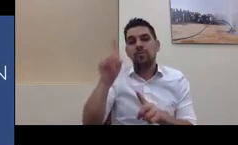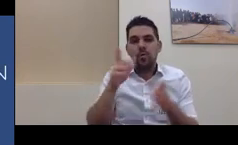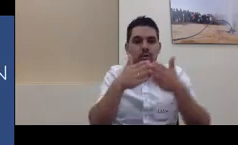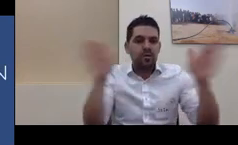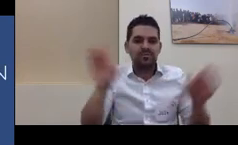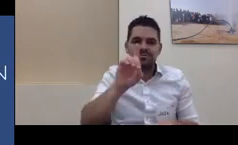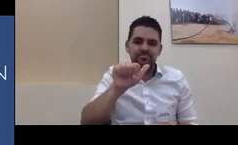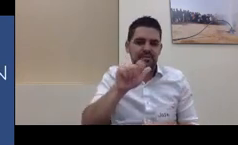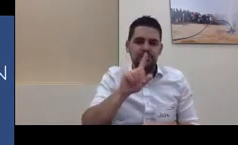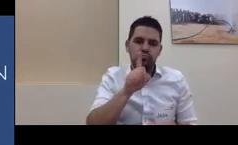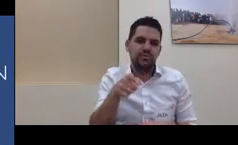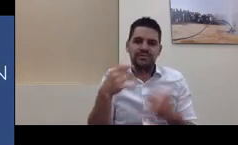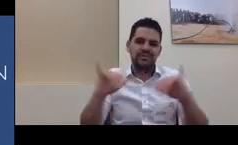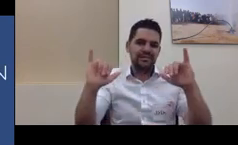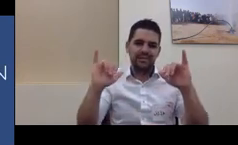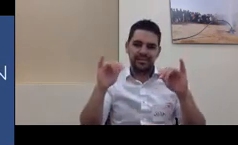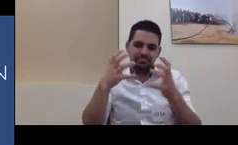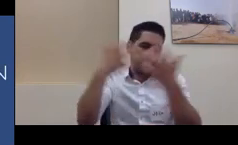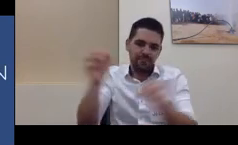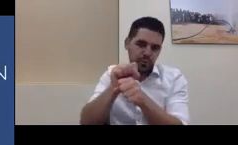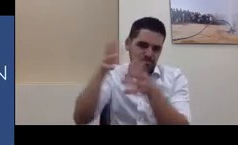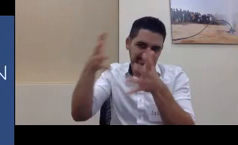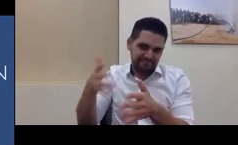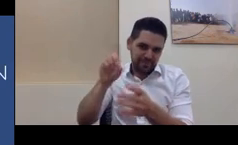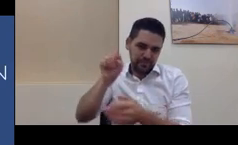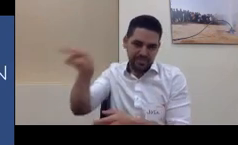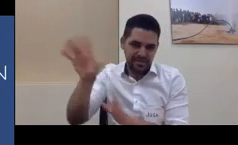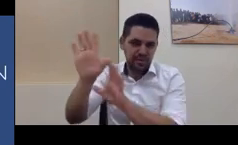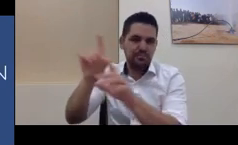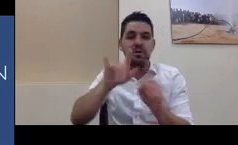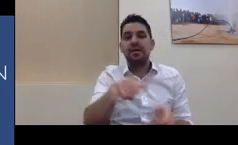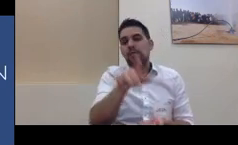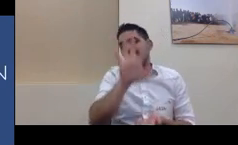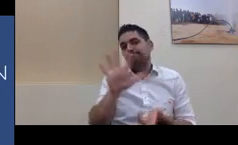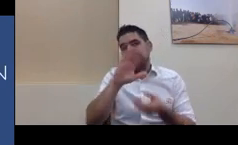all over the world for disability still needs a lot of work.